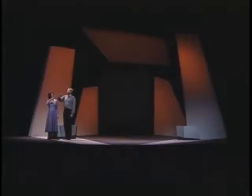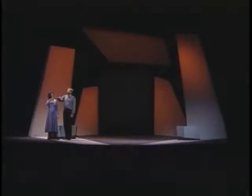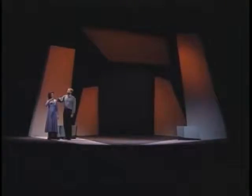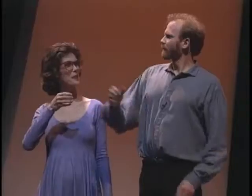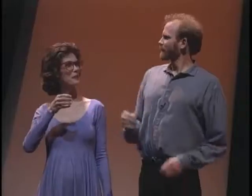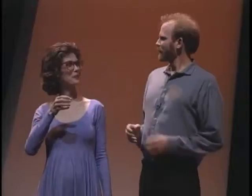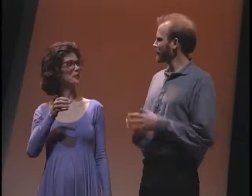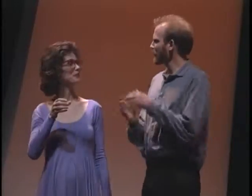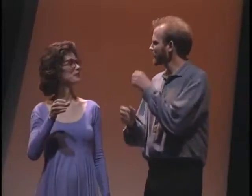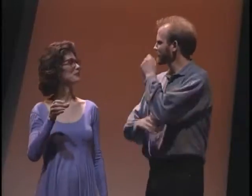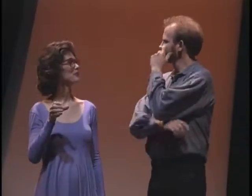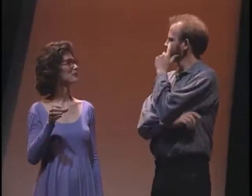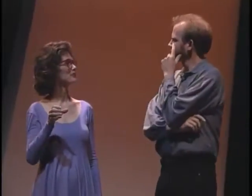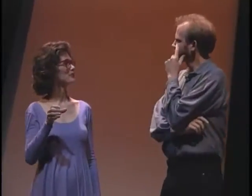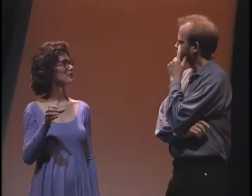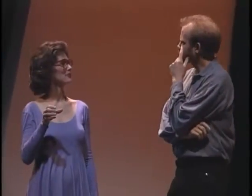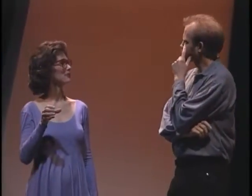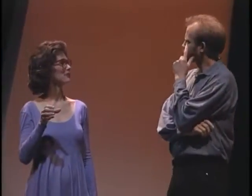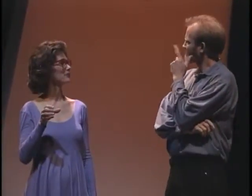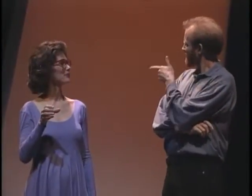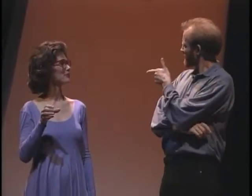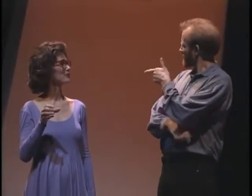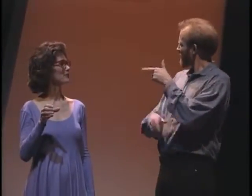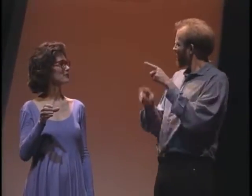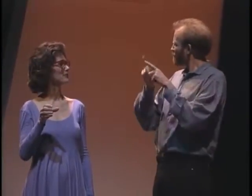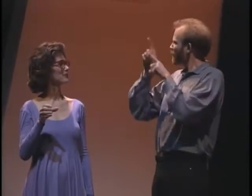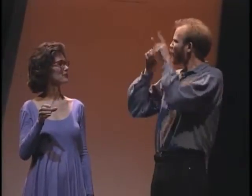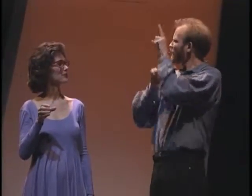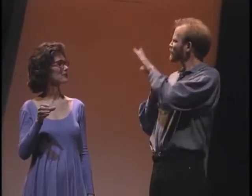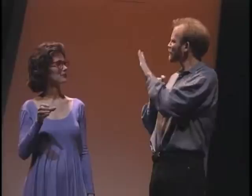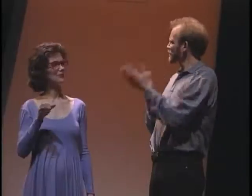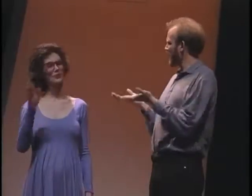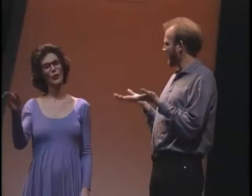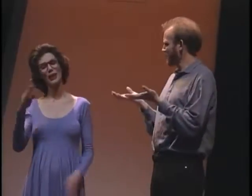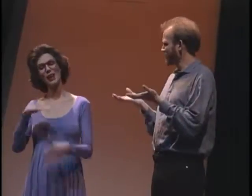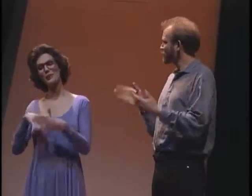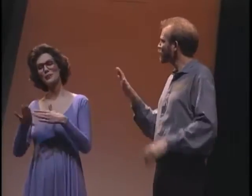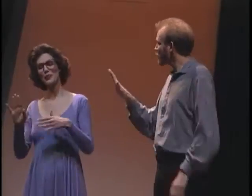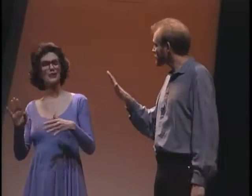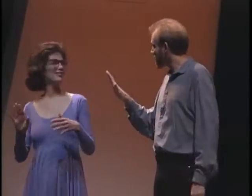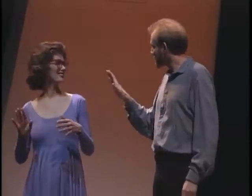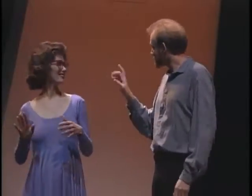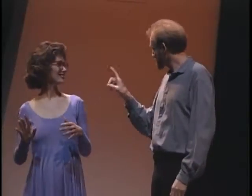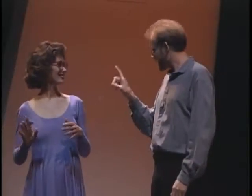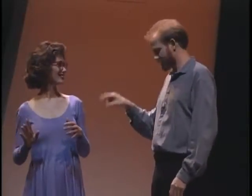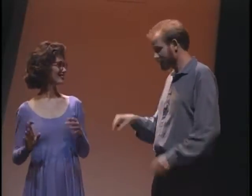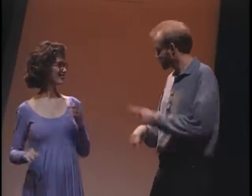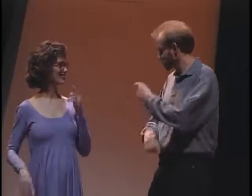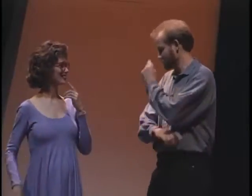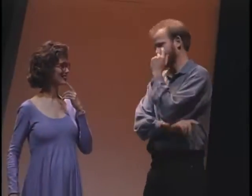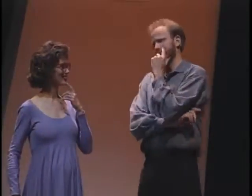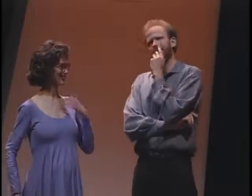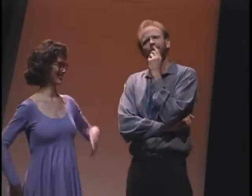say what's your side no don't tell me when I guess I'm really good at this